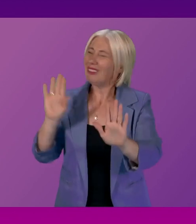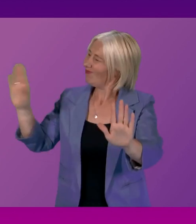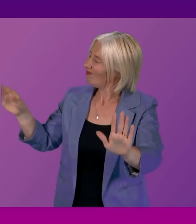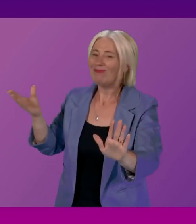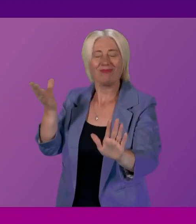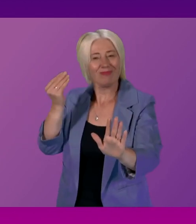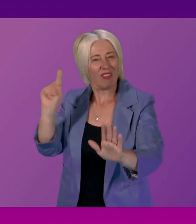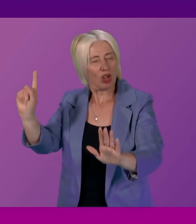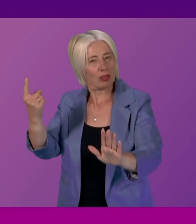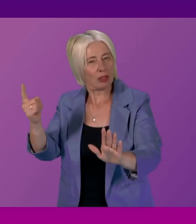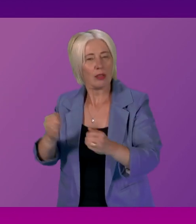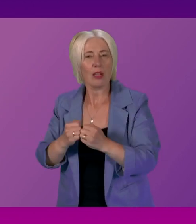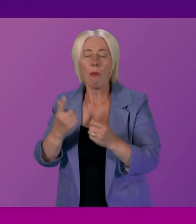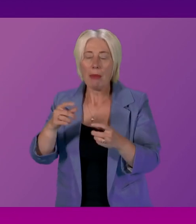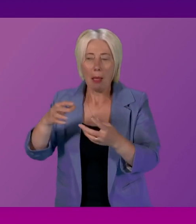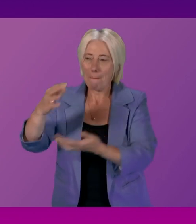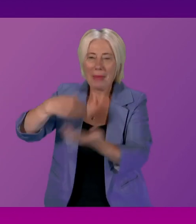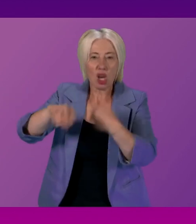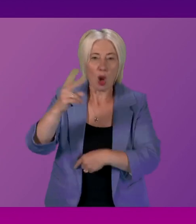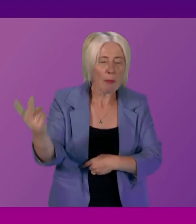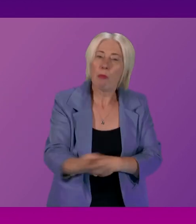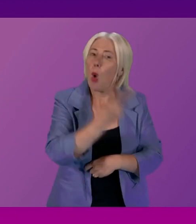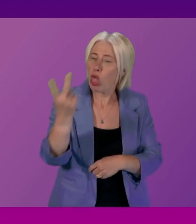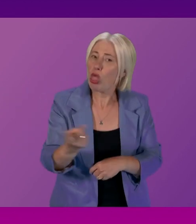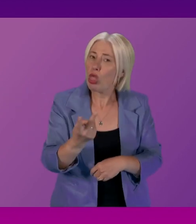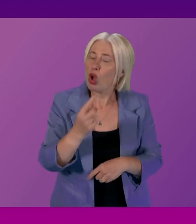For many people, there will be a mixture of both.